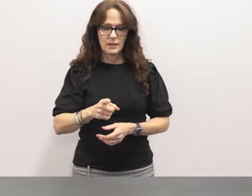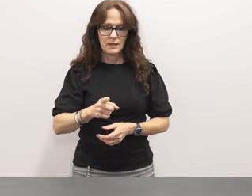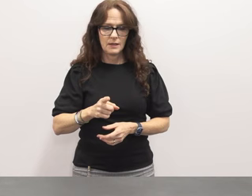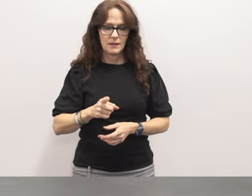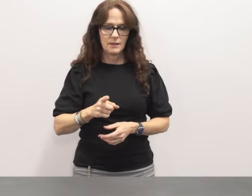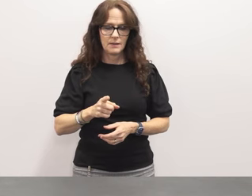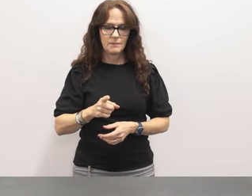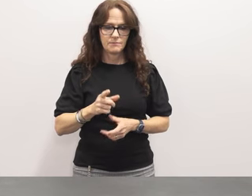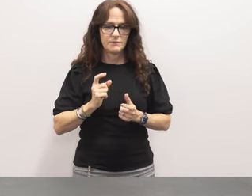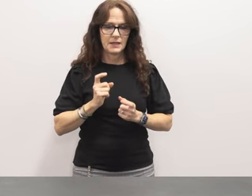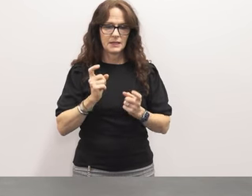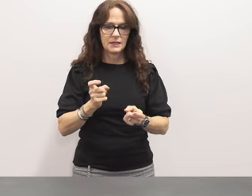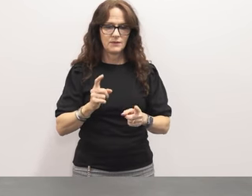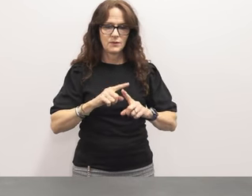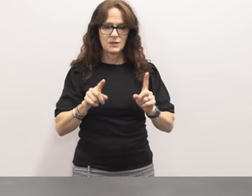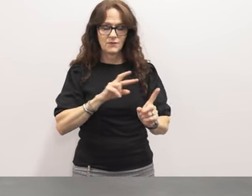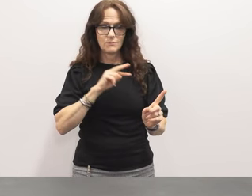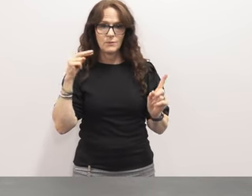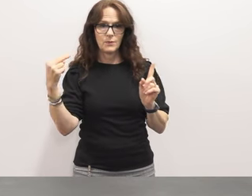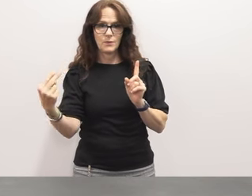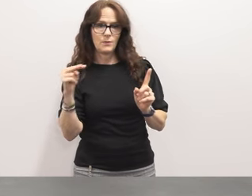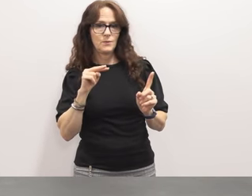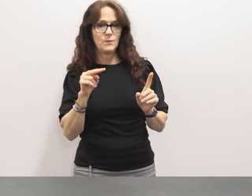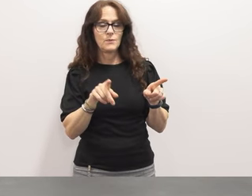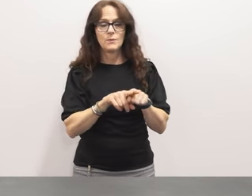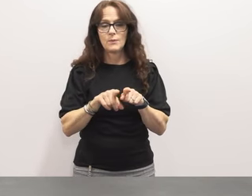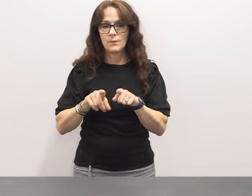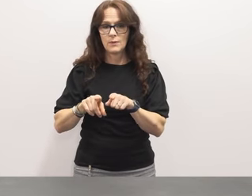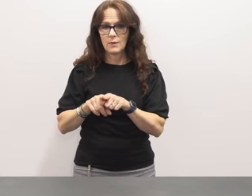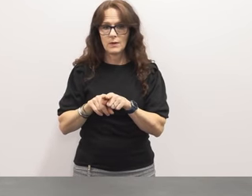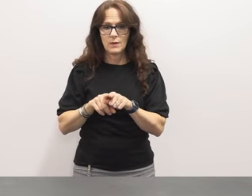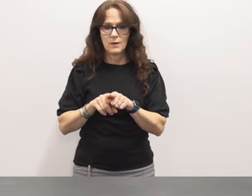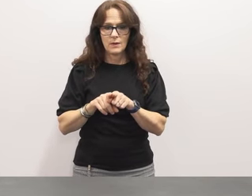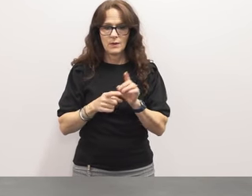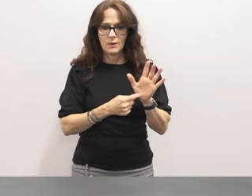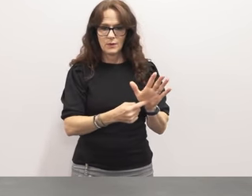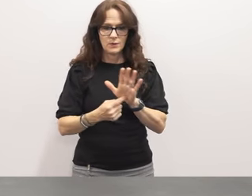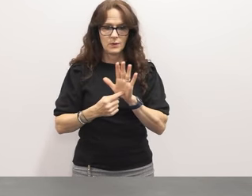give you a different perspective as well as highlight a positive outlier.